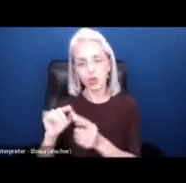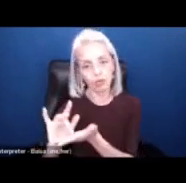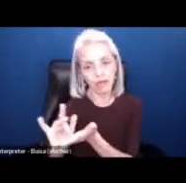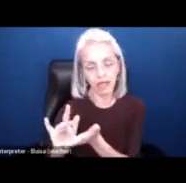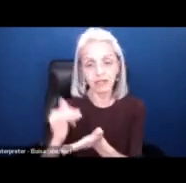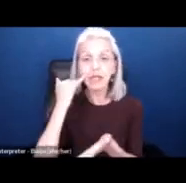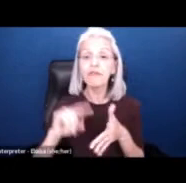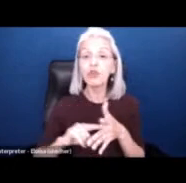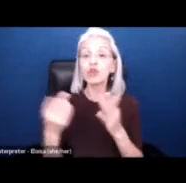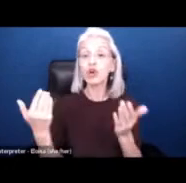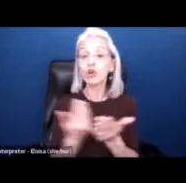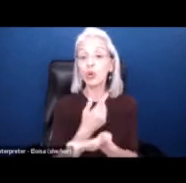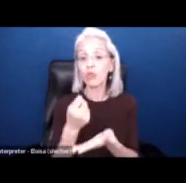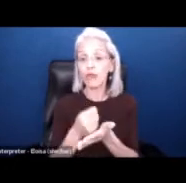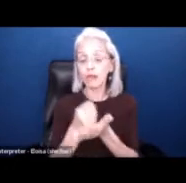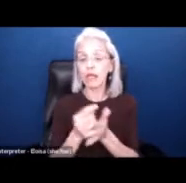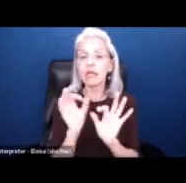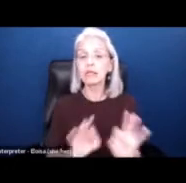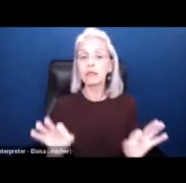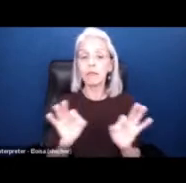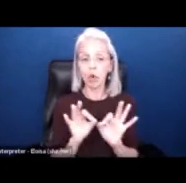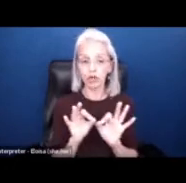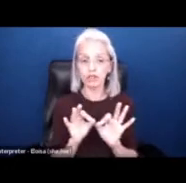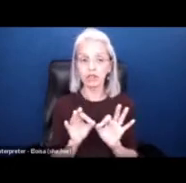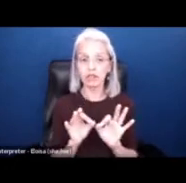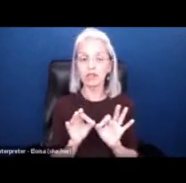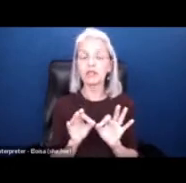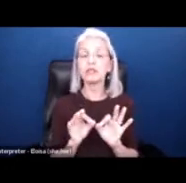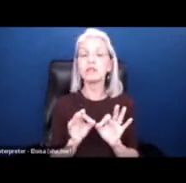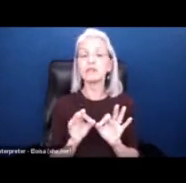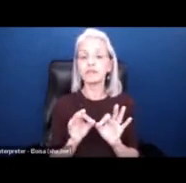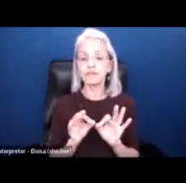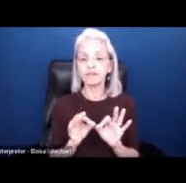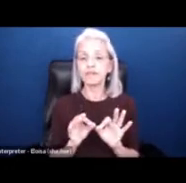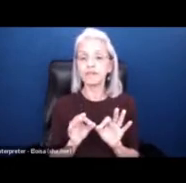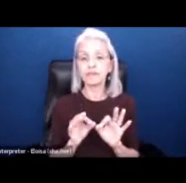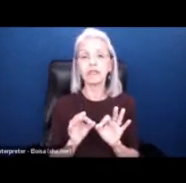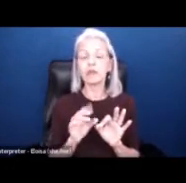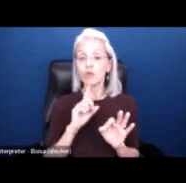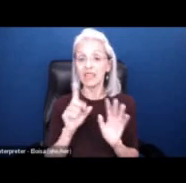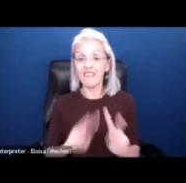therapy, it is important to you know, it is valuable to start with the lowest dose possible.